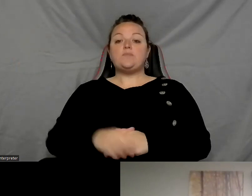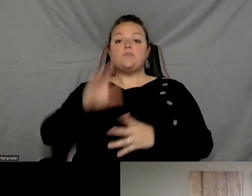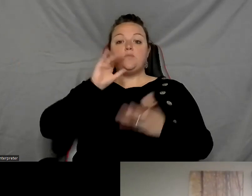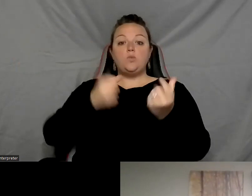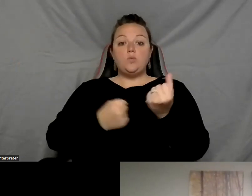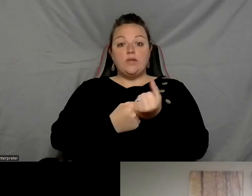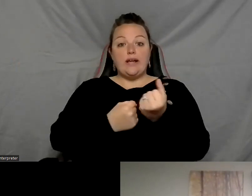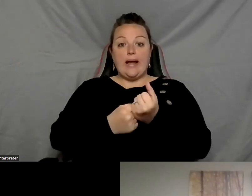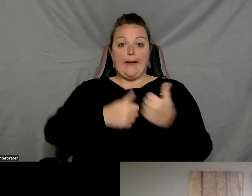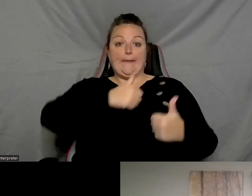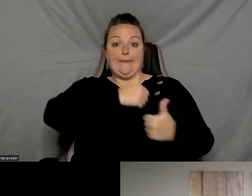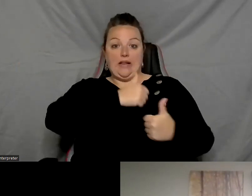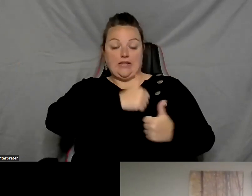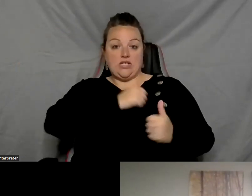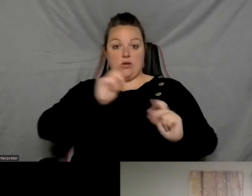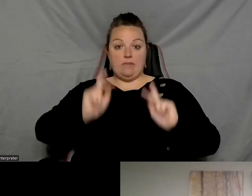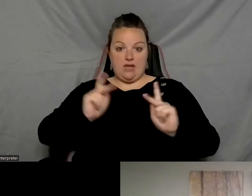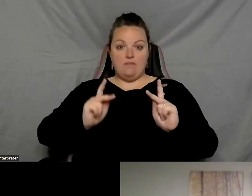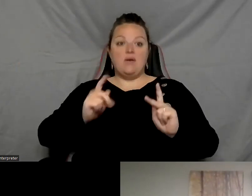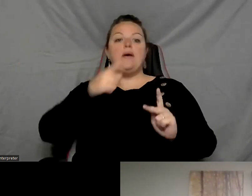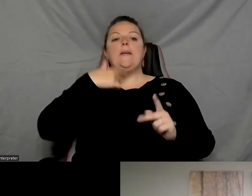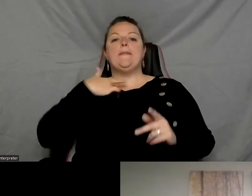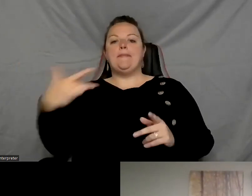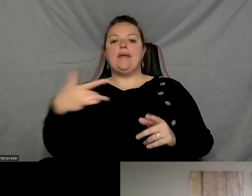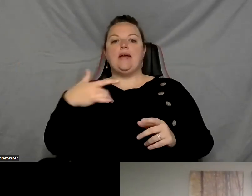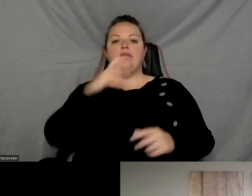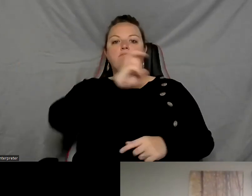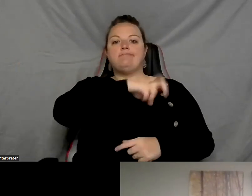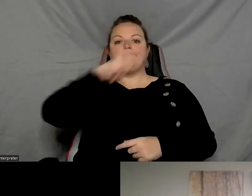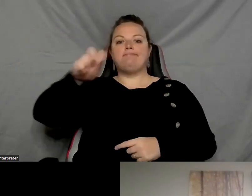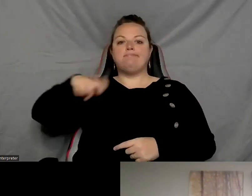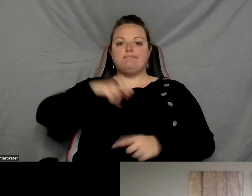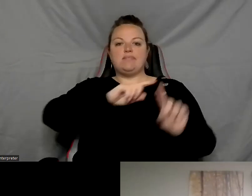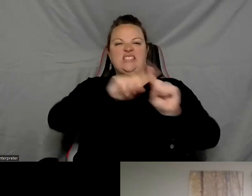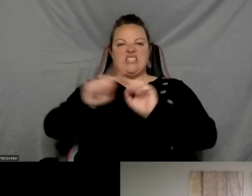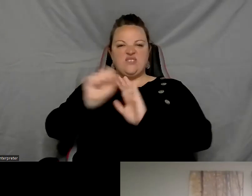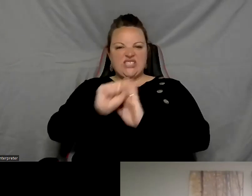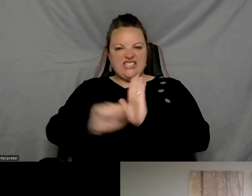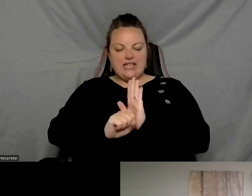personnel who often relocate from state to state and required to have an occupational